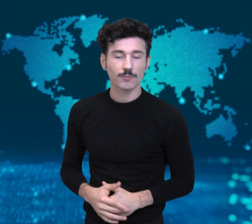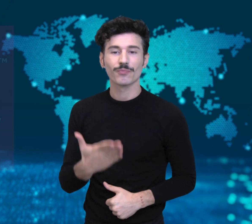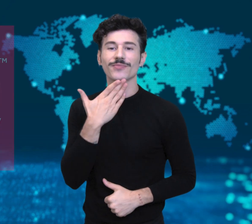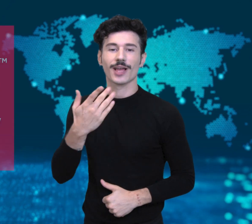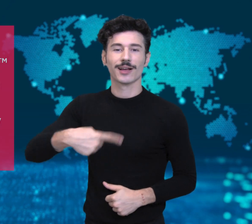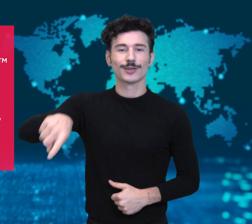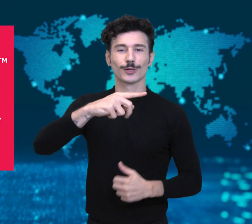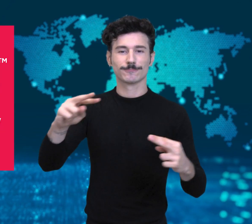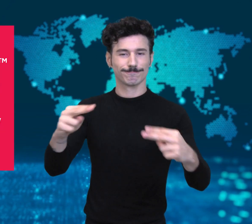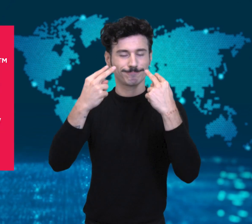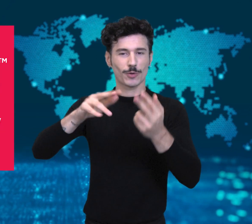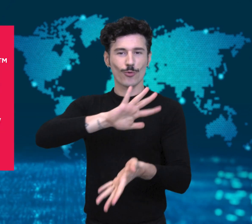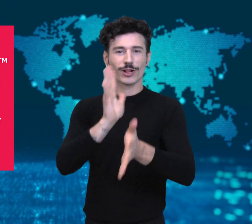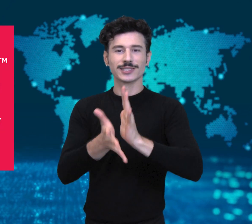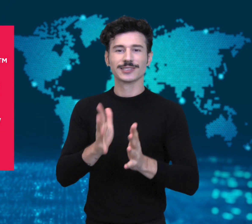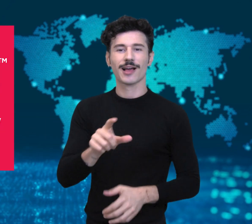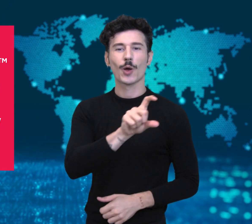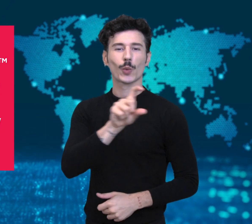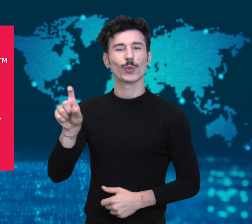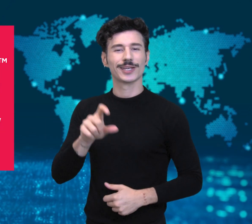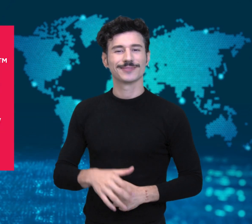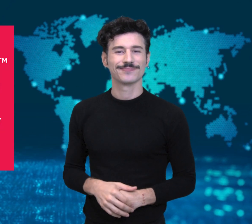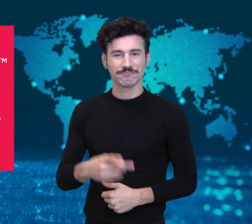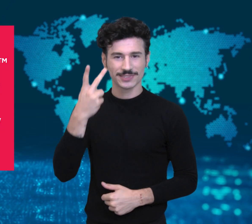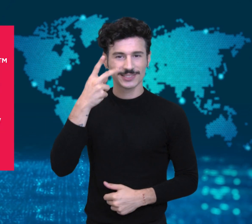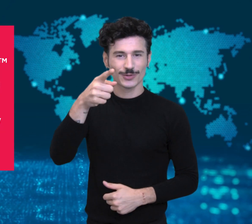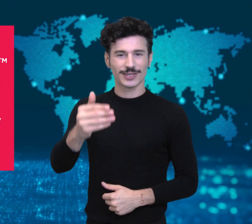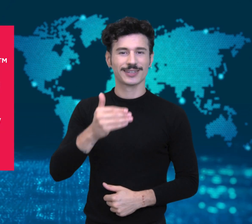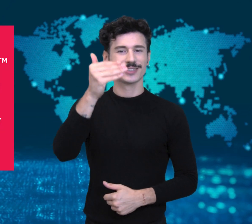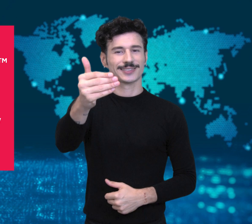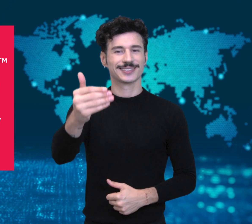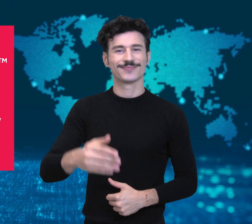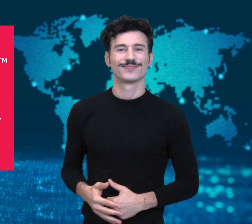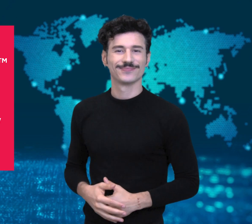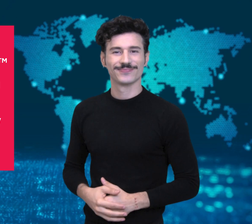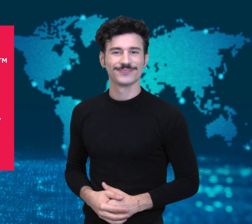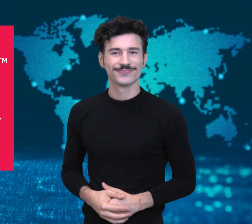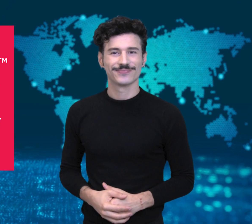Thank you for watching WorldSign Week and see you next time!